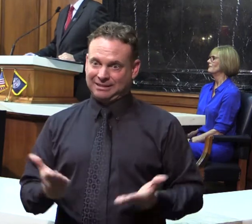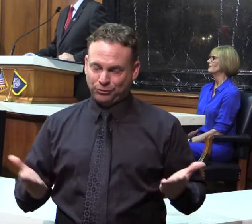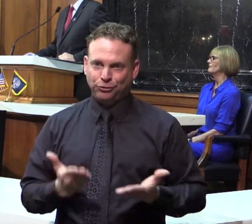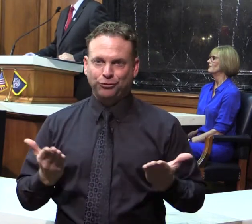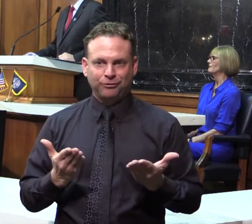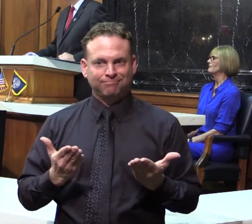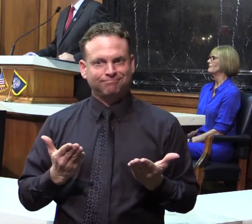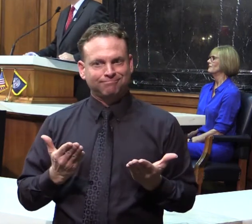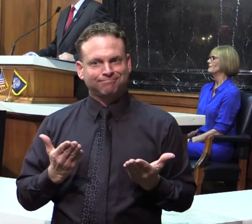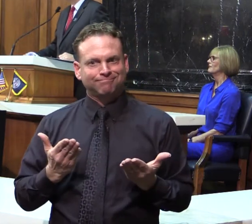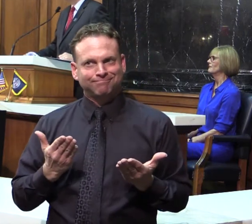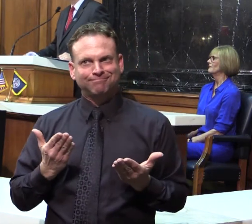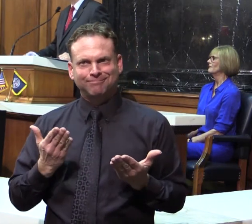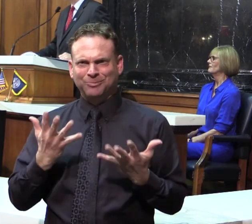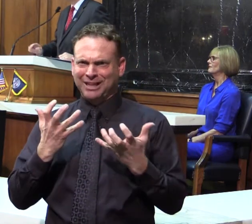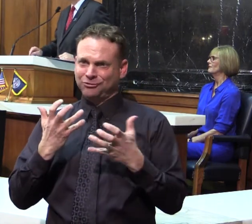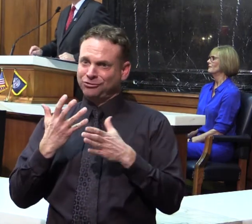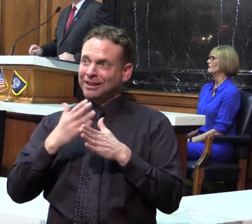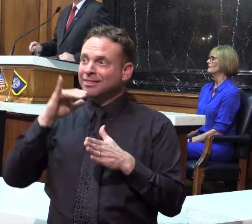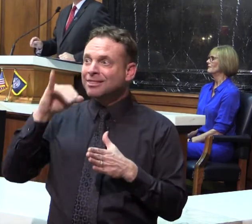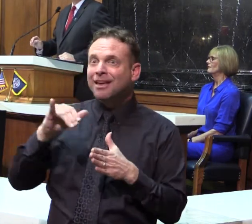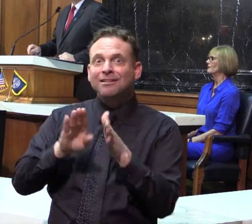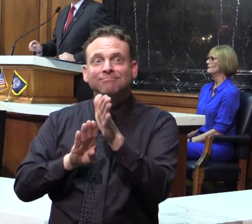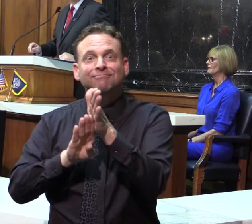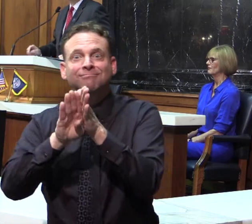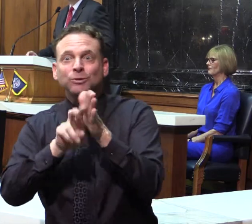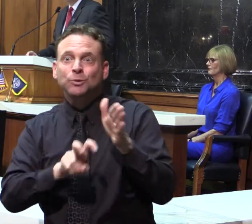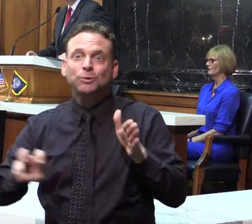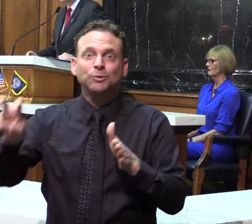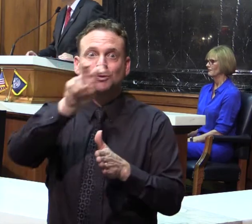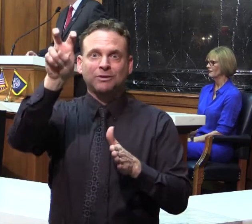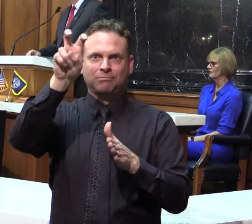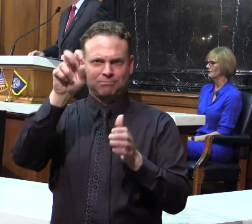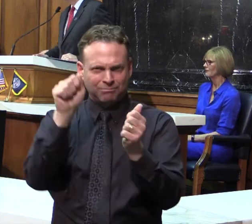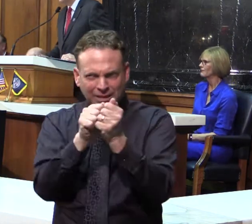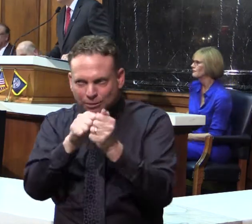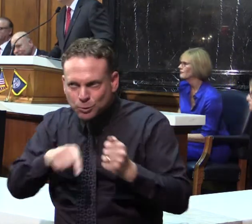God Bless you all and May God continue to Bless our great state.